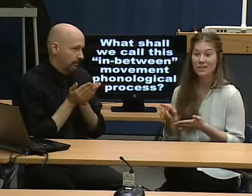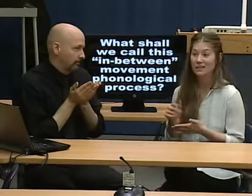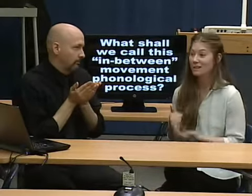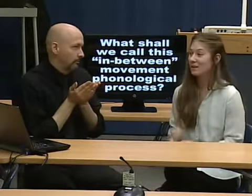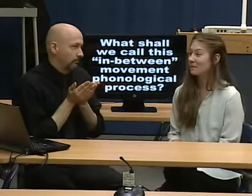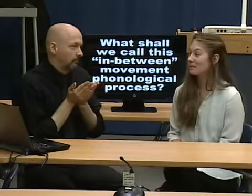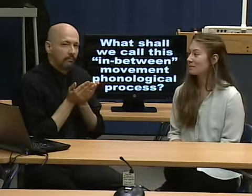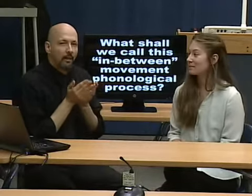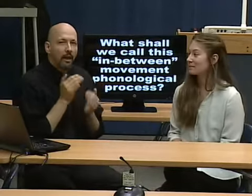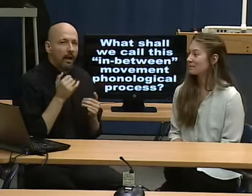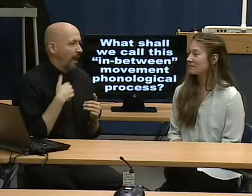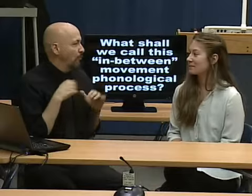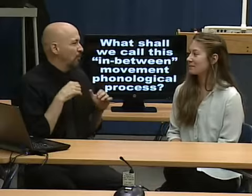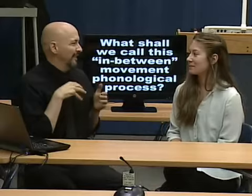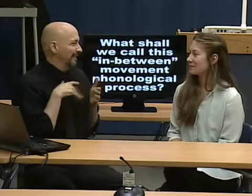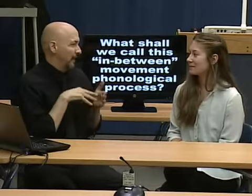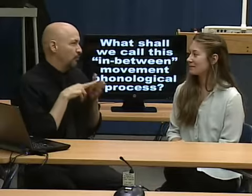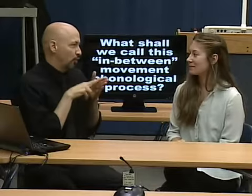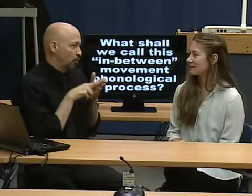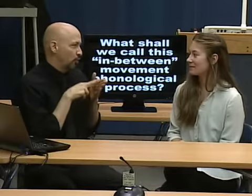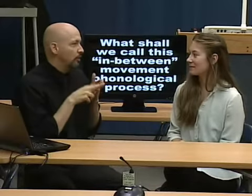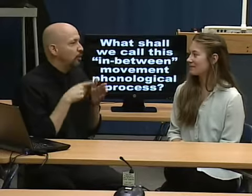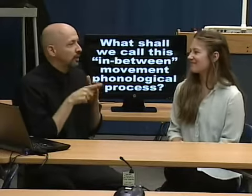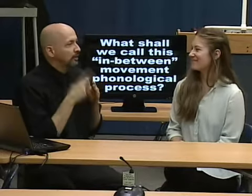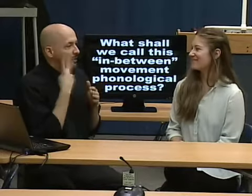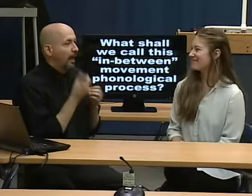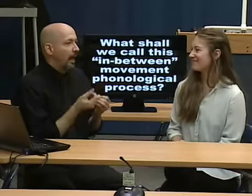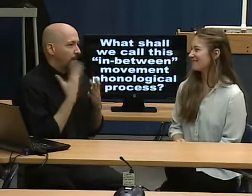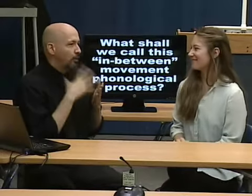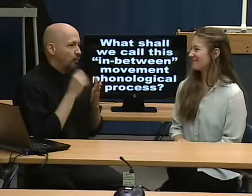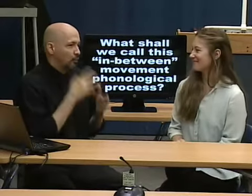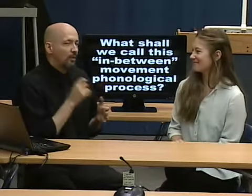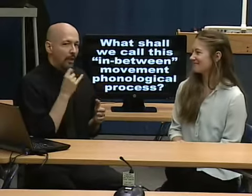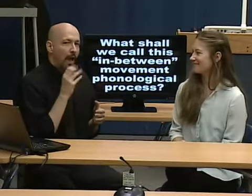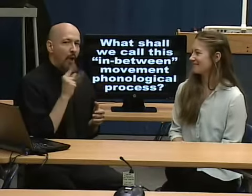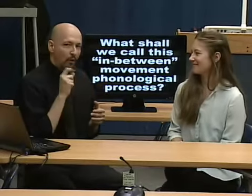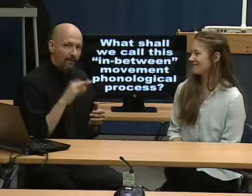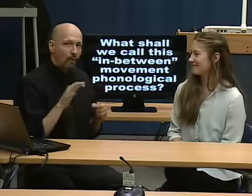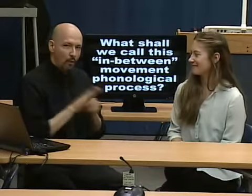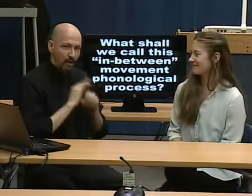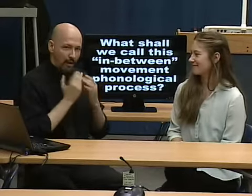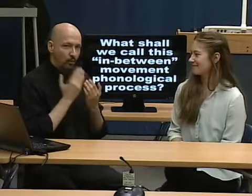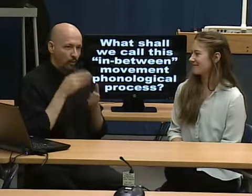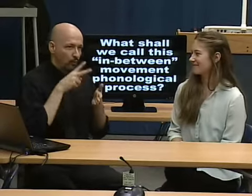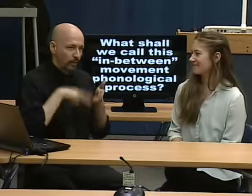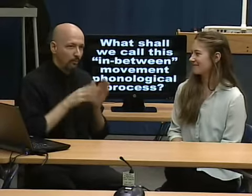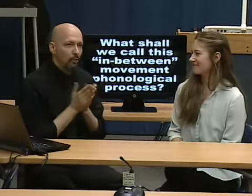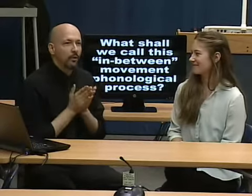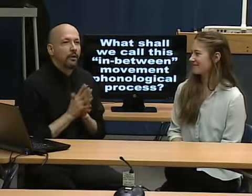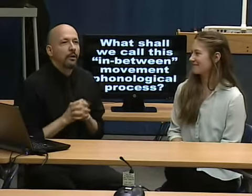They're checking? I've studied research about how many students fully read their books.